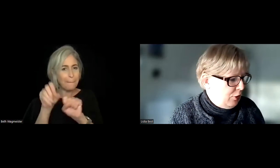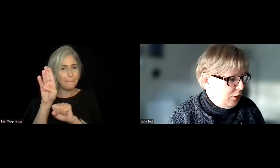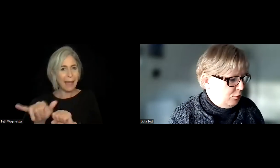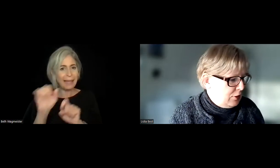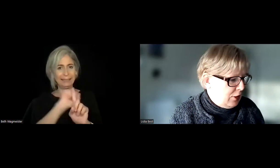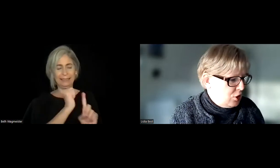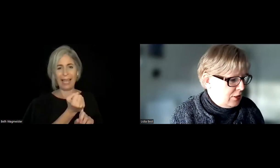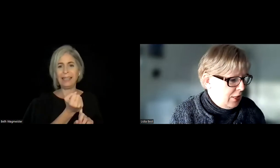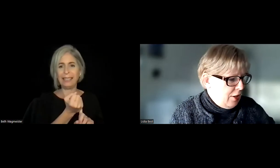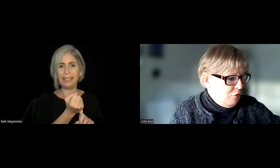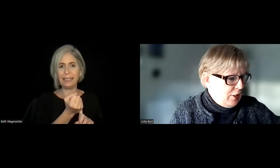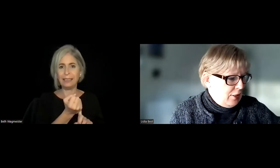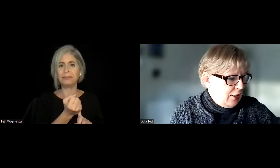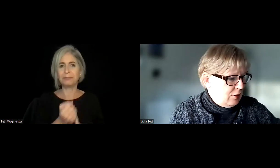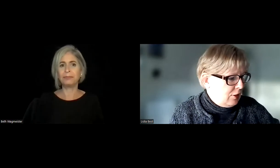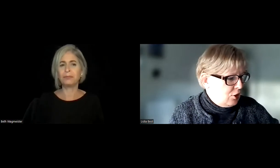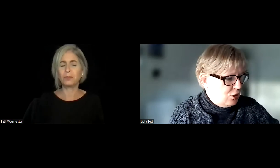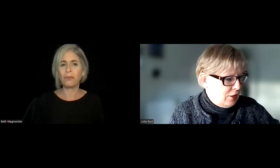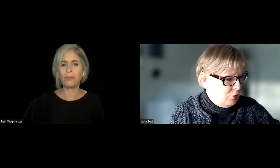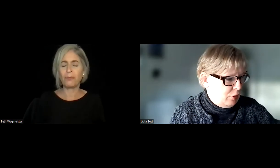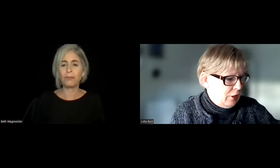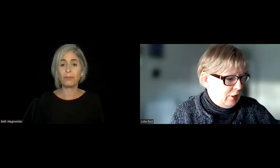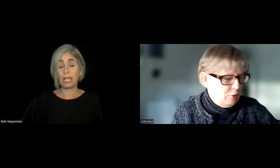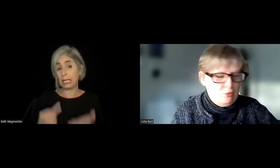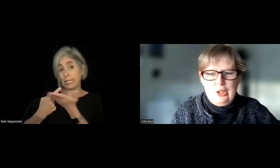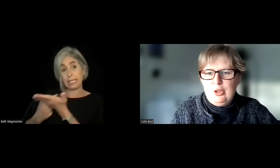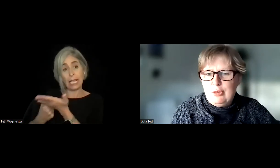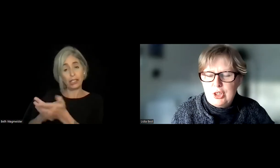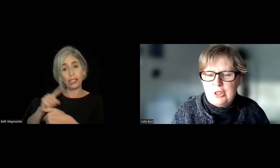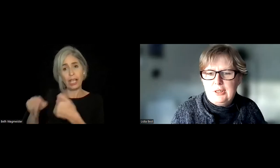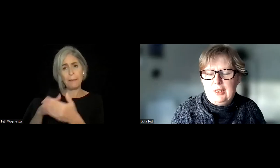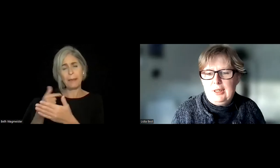it is increasing the accessible society, just getting us to adapt to